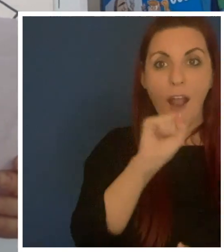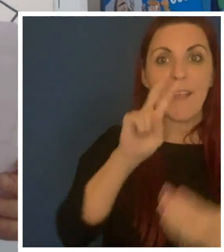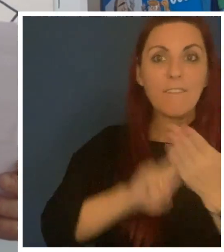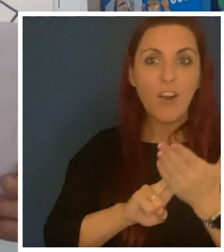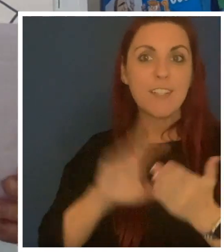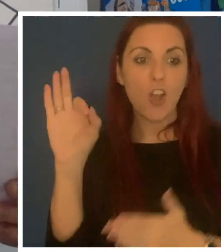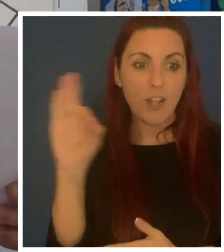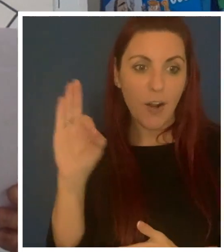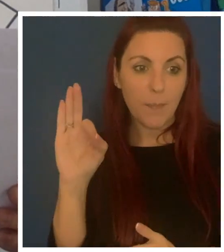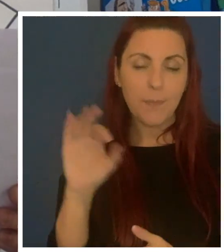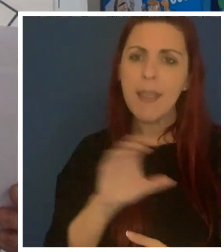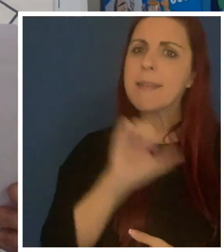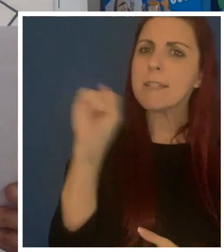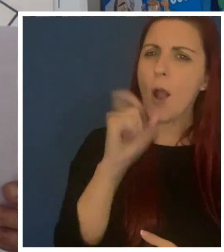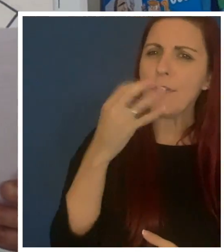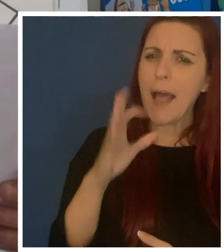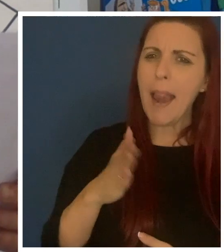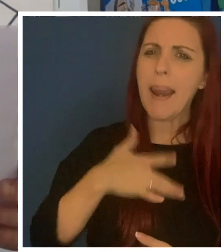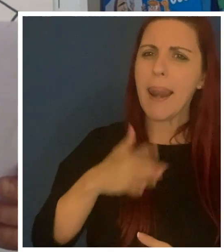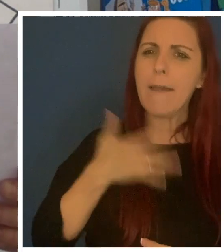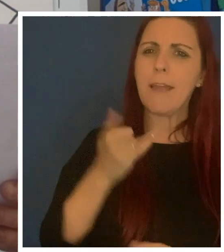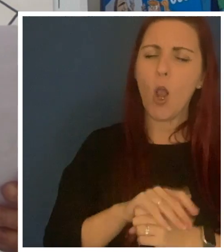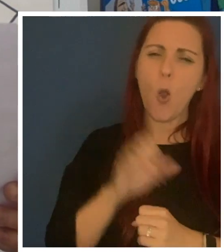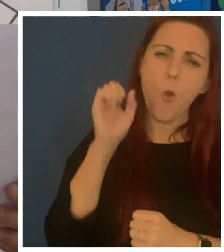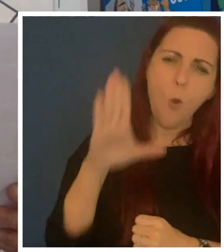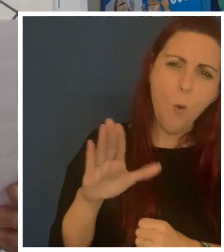Sparkie the dog lives in a cool treehouse and dreams of being an